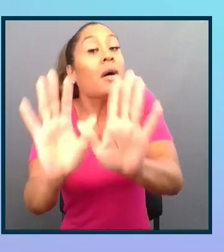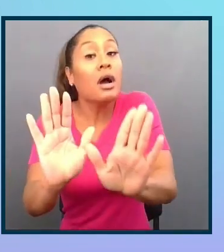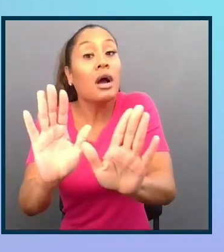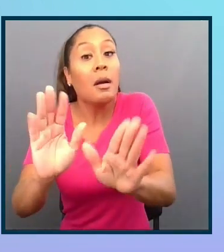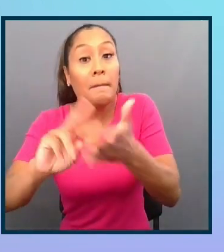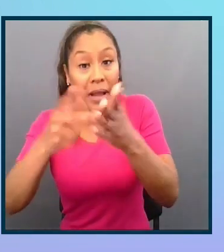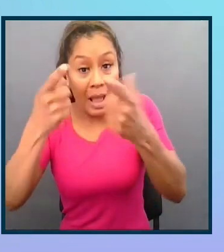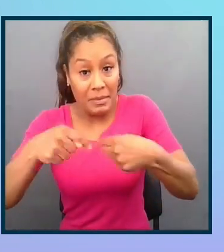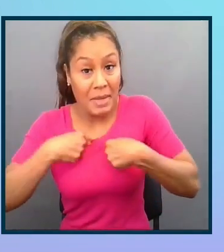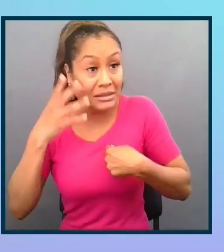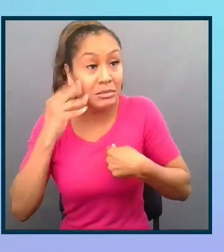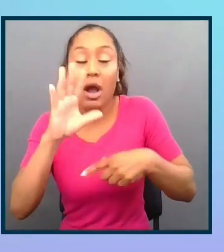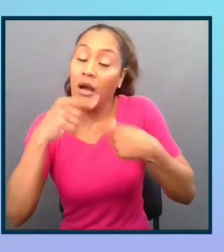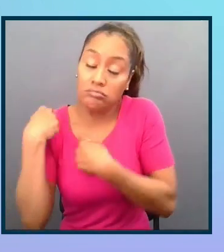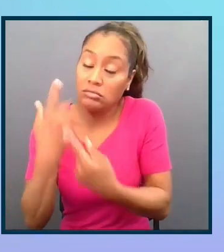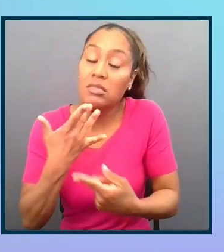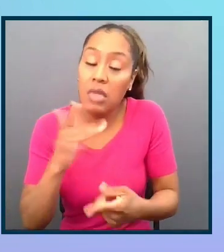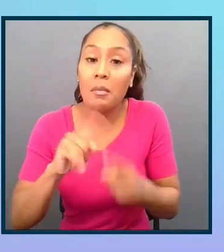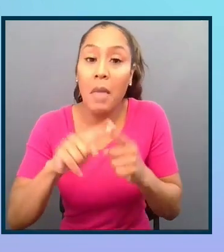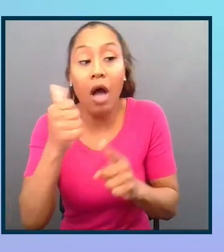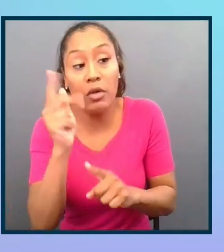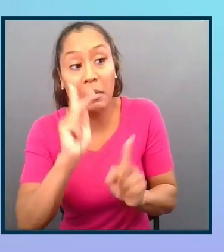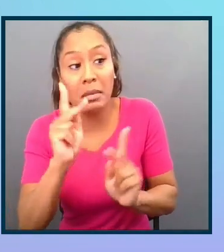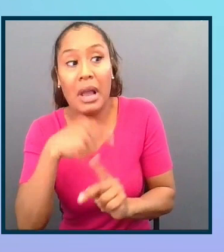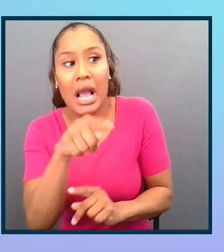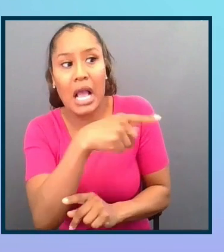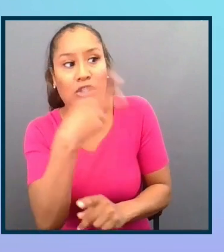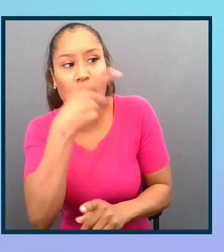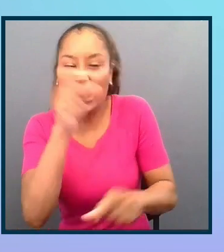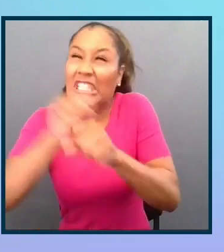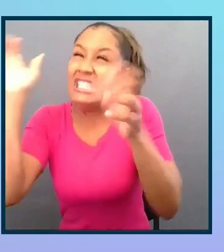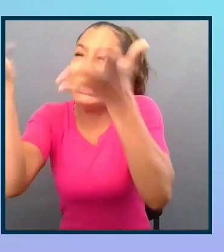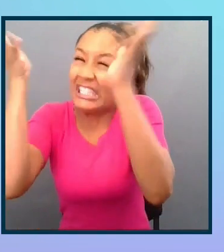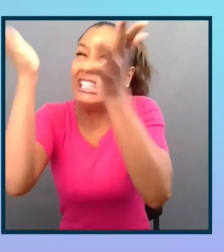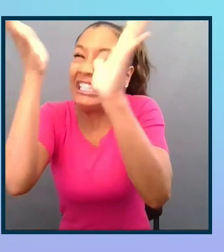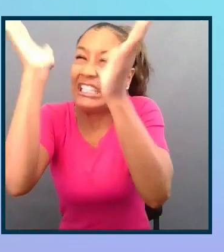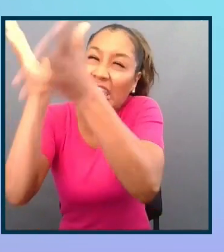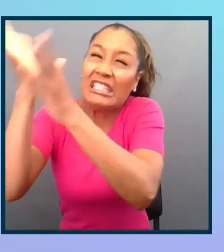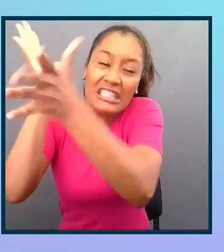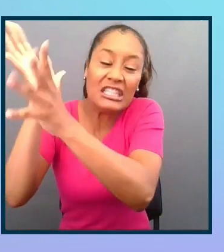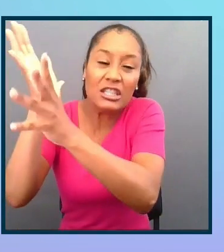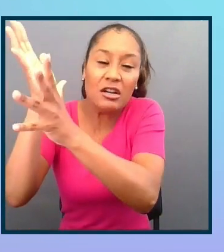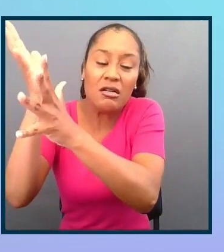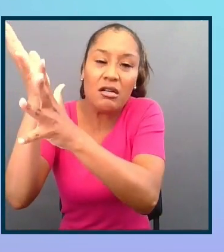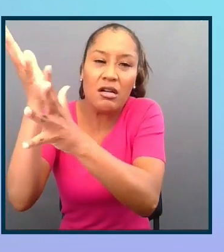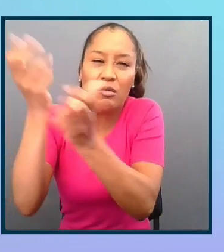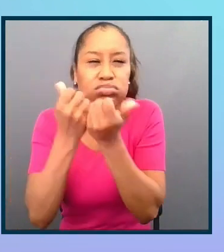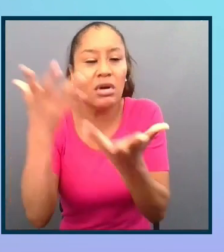I've been very lucky. But I've seen it happen to others. And so I will wanna emphasize that because I've seen a lot of burnout.